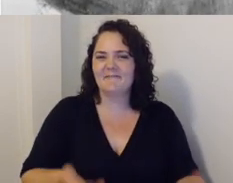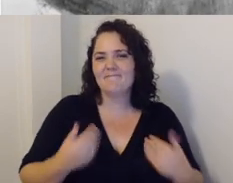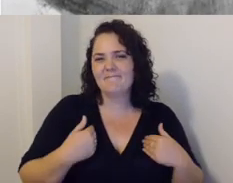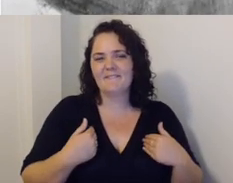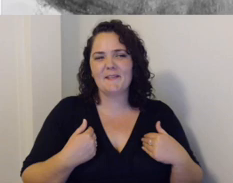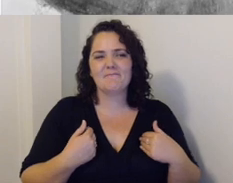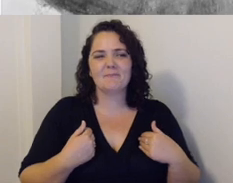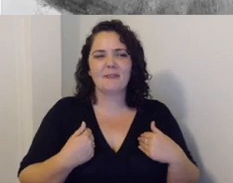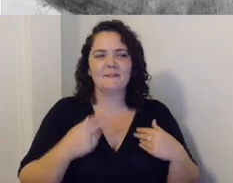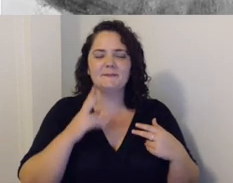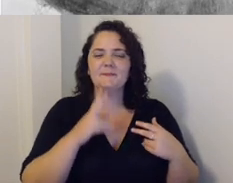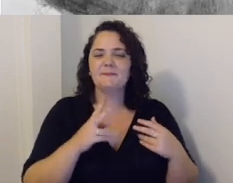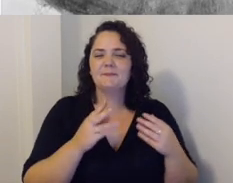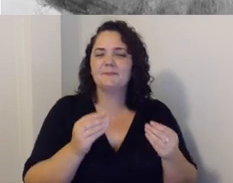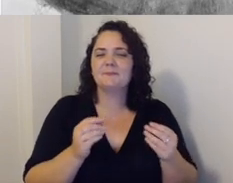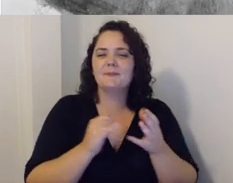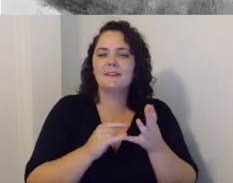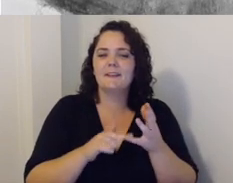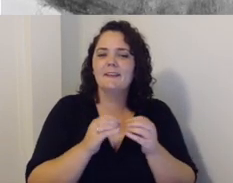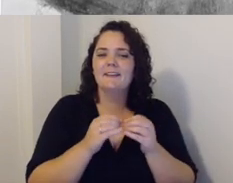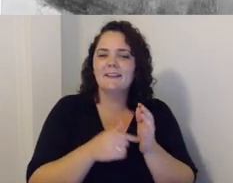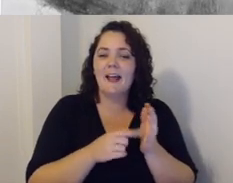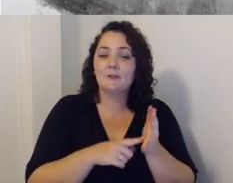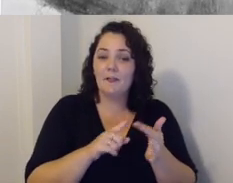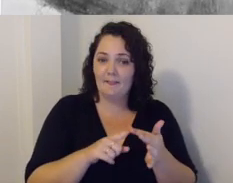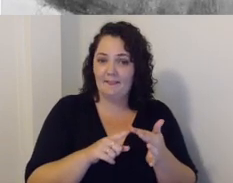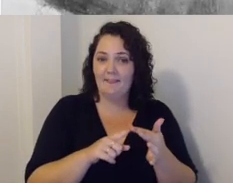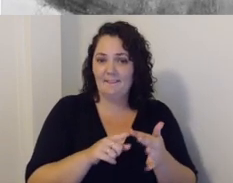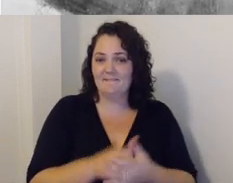the the subtlety and the relationship of the body to the space in this drawing okay